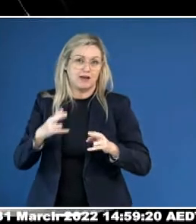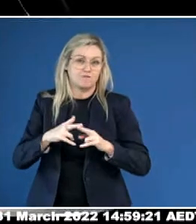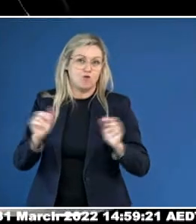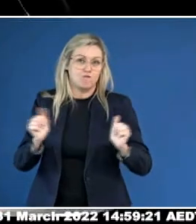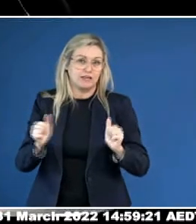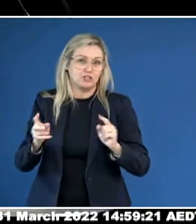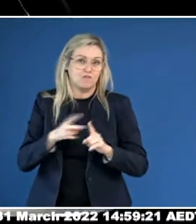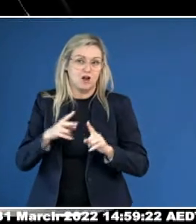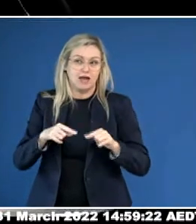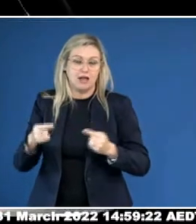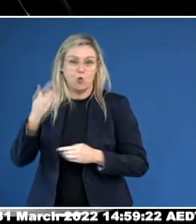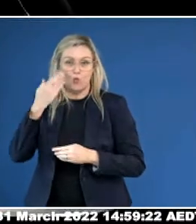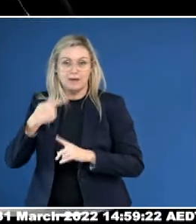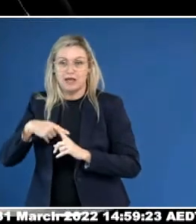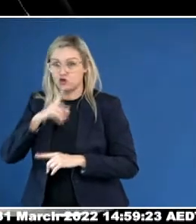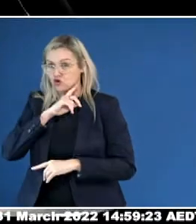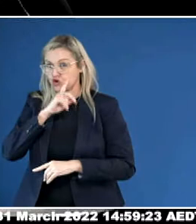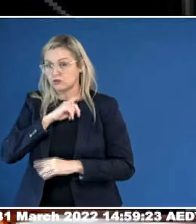and Girls to replace the current plan.